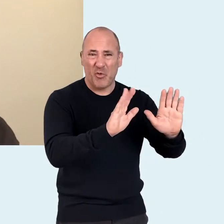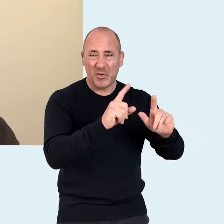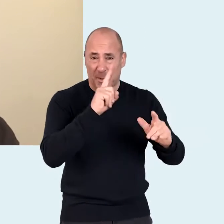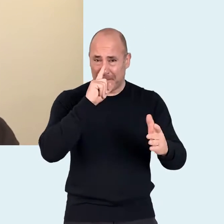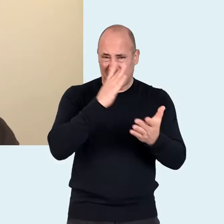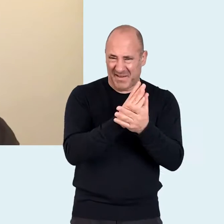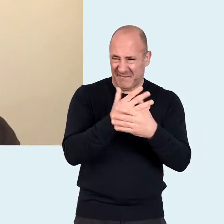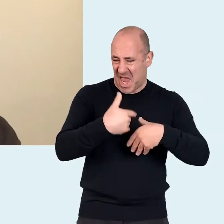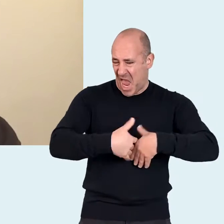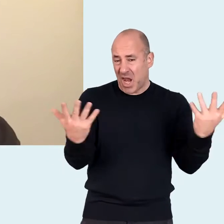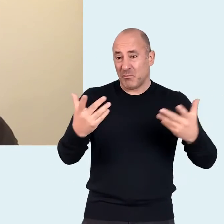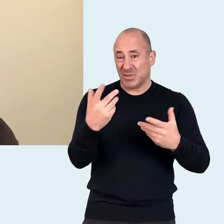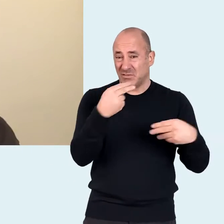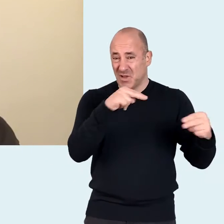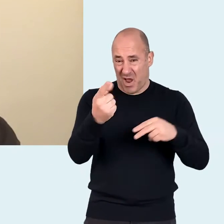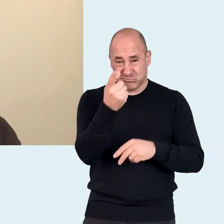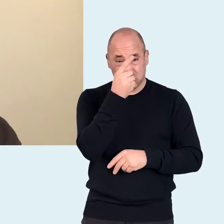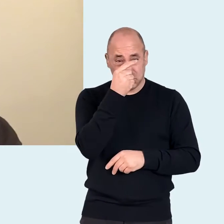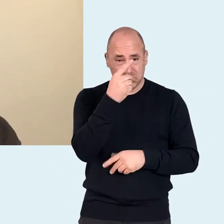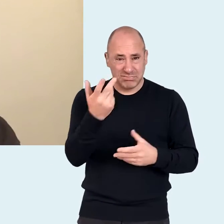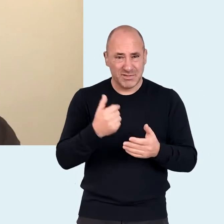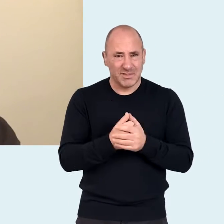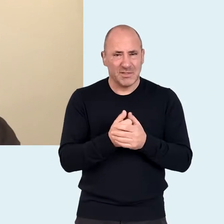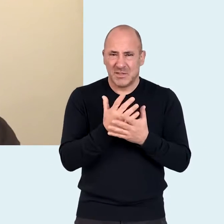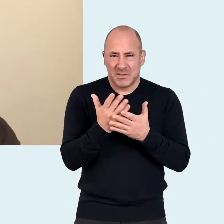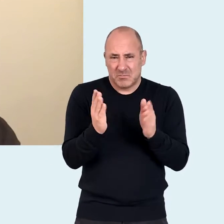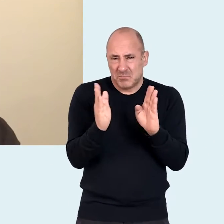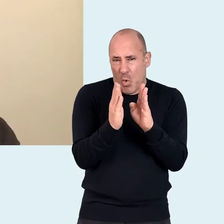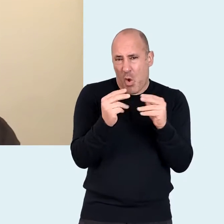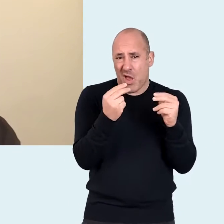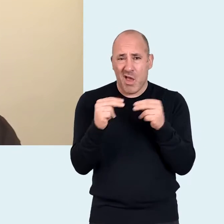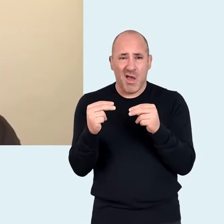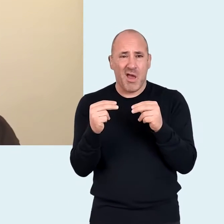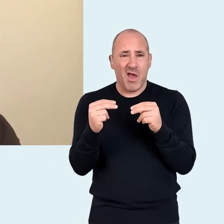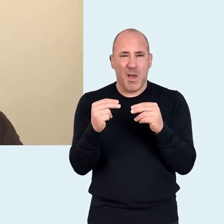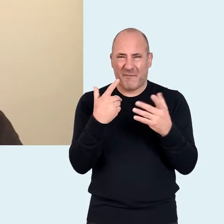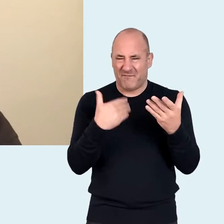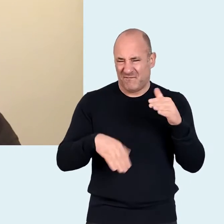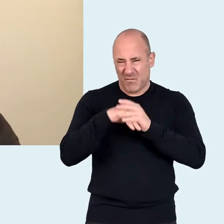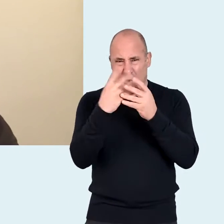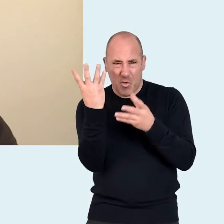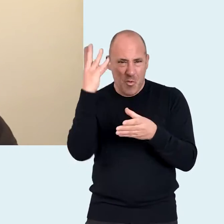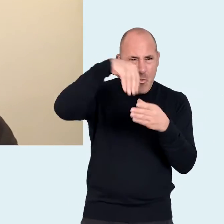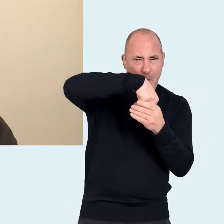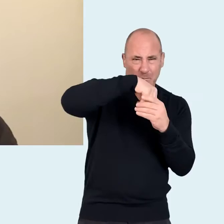that we're not, and just the belief that anybody can dance. And it can be a very small dance